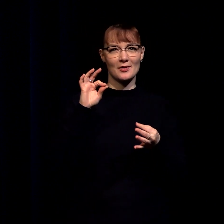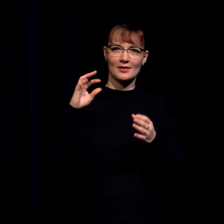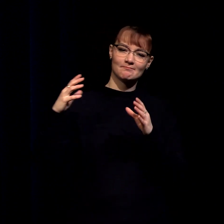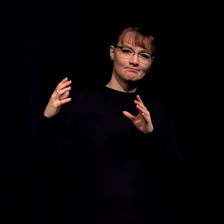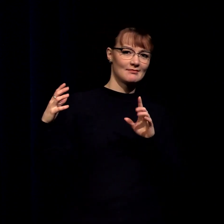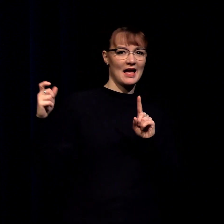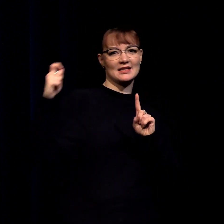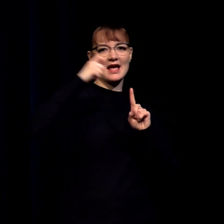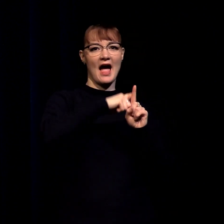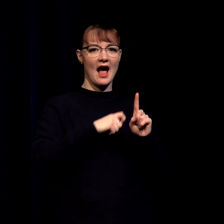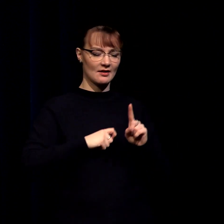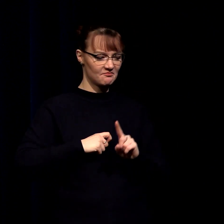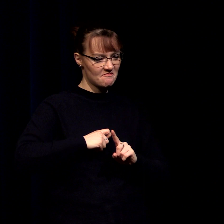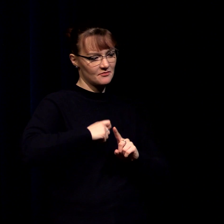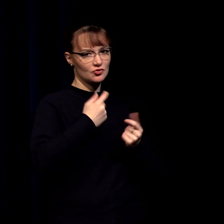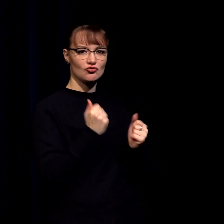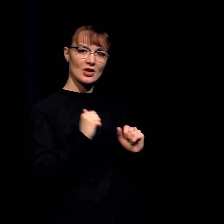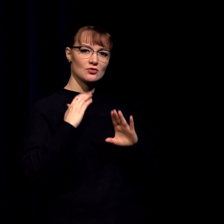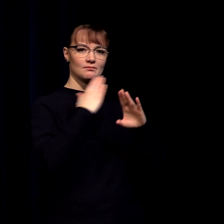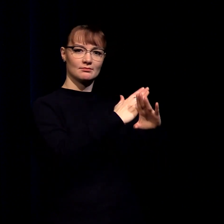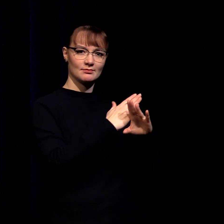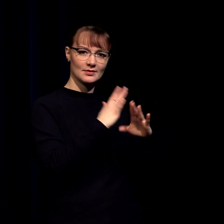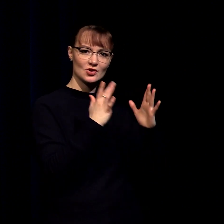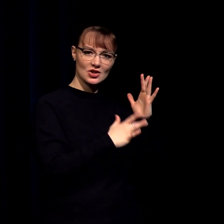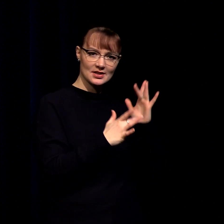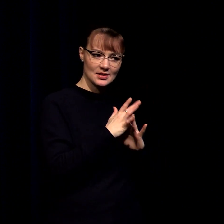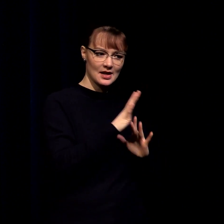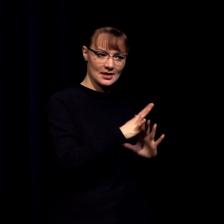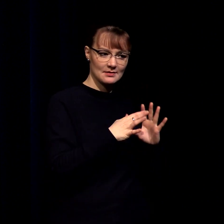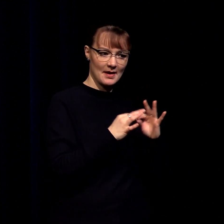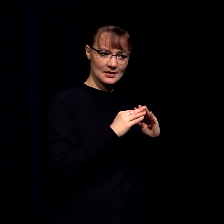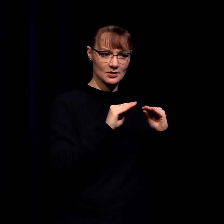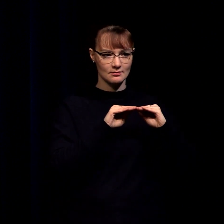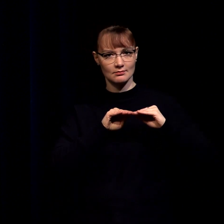to hinder his message going forth. In fact, we see in the